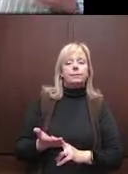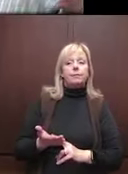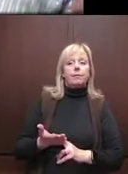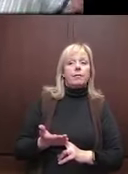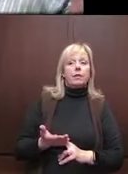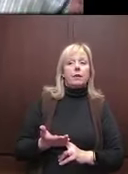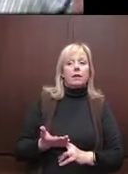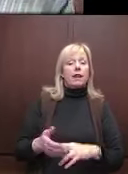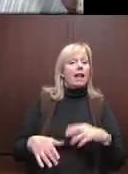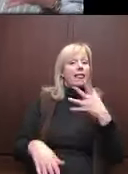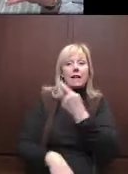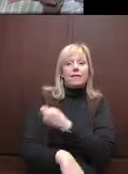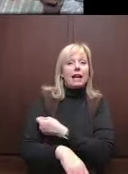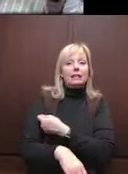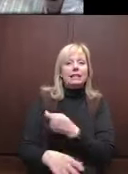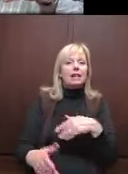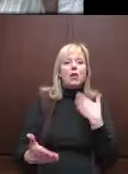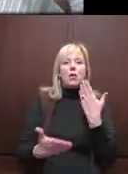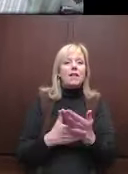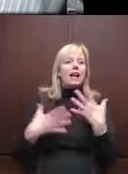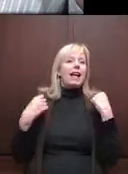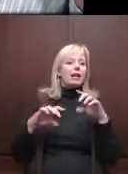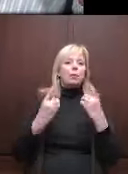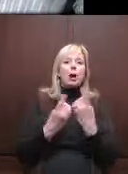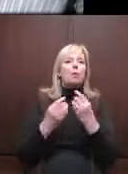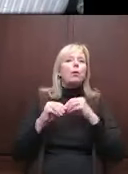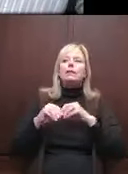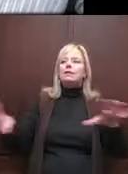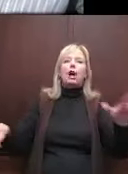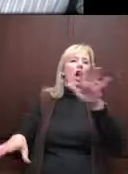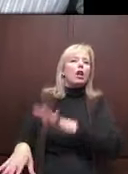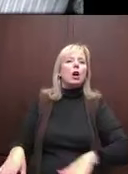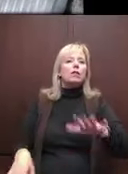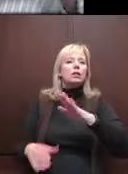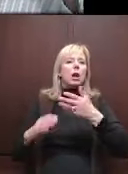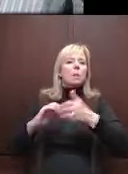the health department, and we distribute that throughout all our partners.